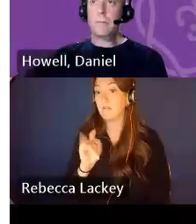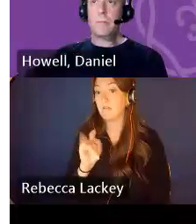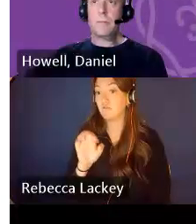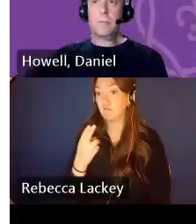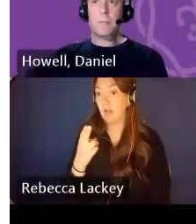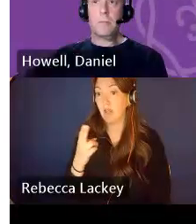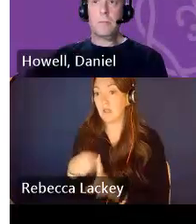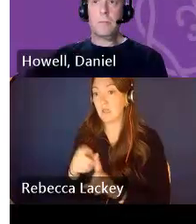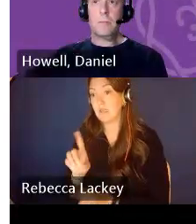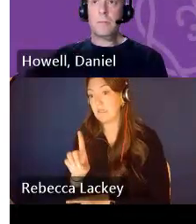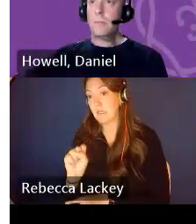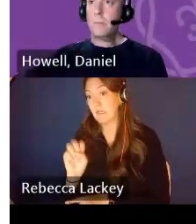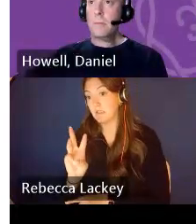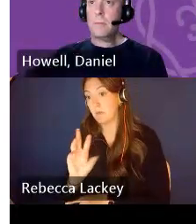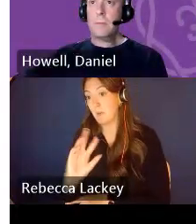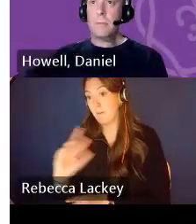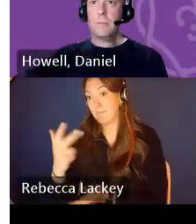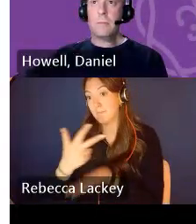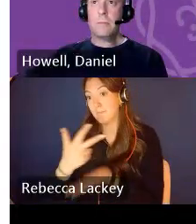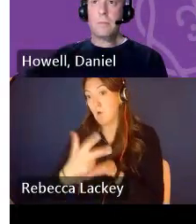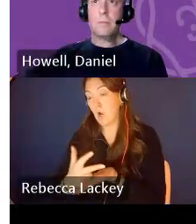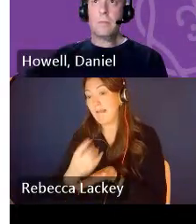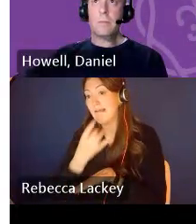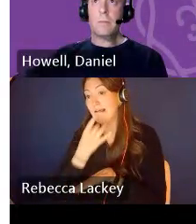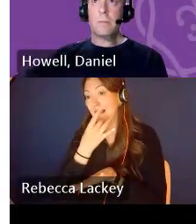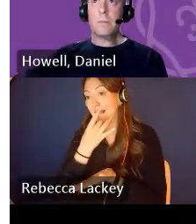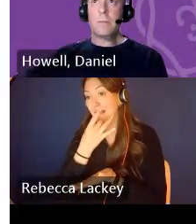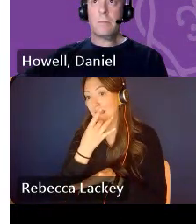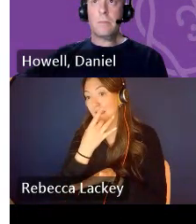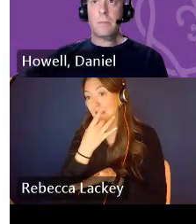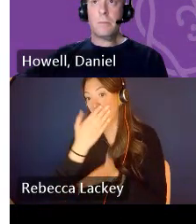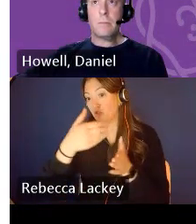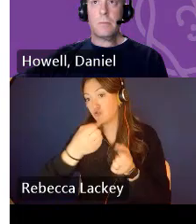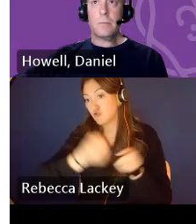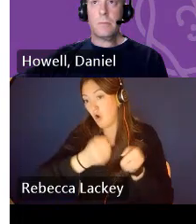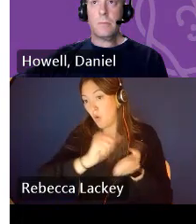into the DSW parking area and then get the light at the car wash and then turn left